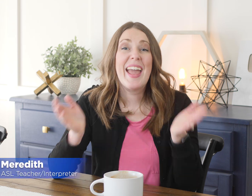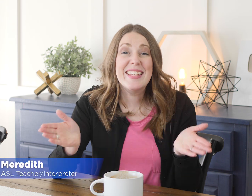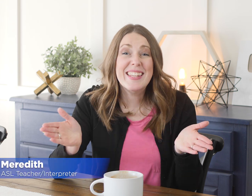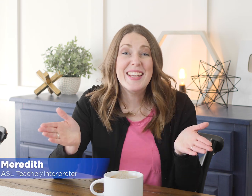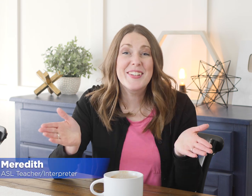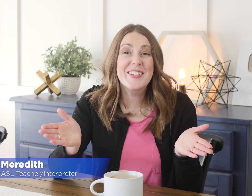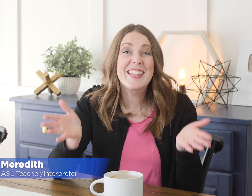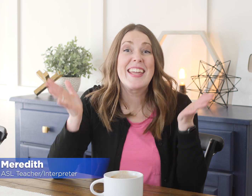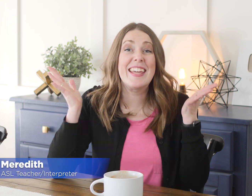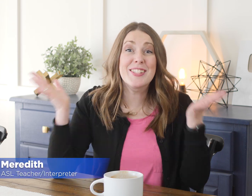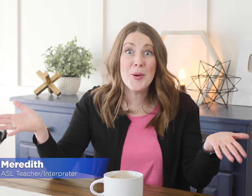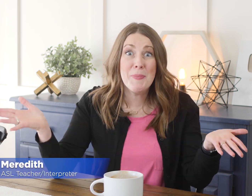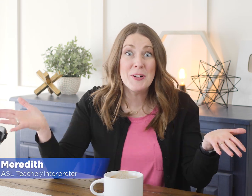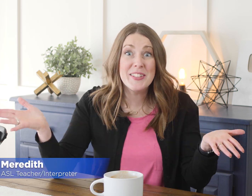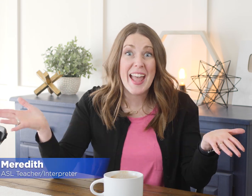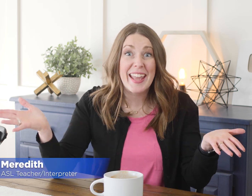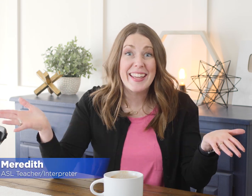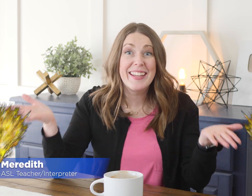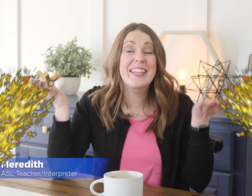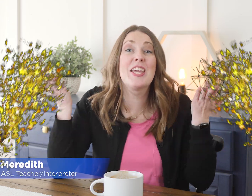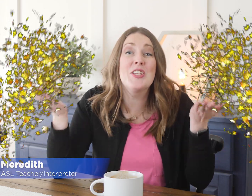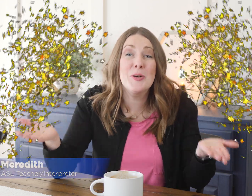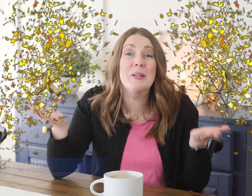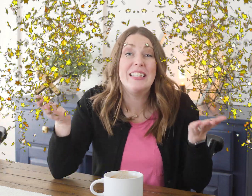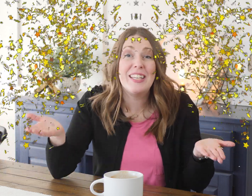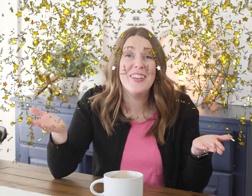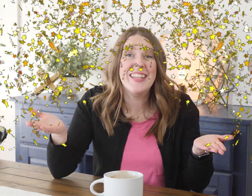Hey signers, it's our birthday! Can you believe it?